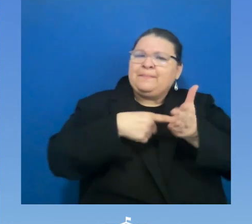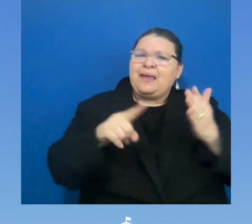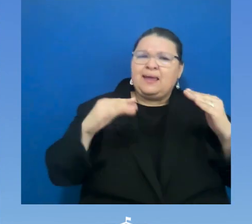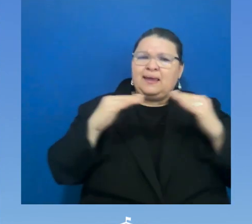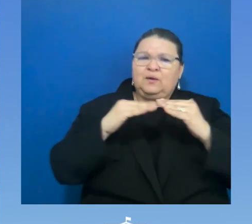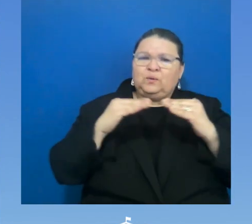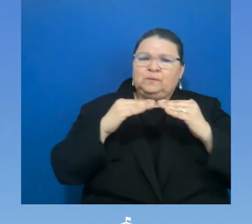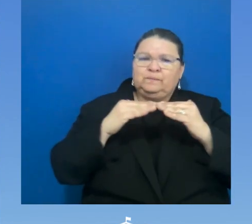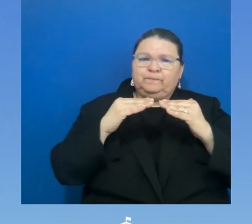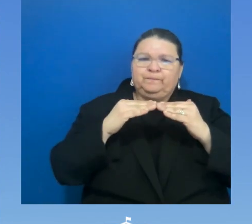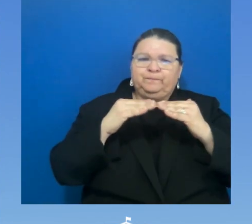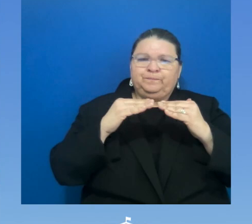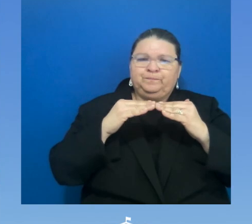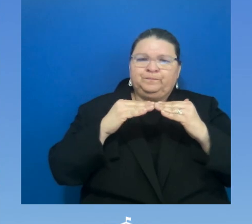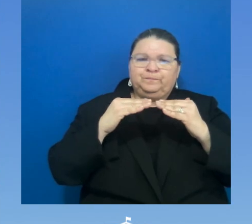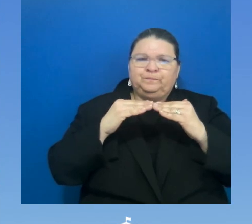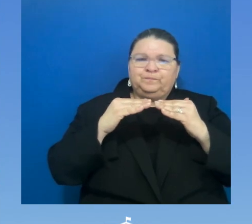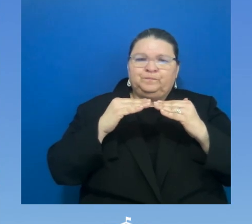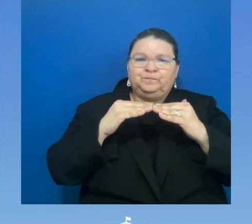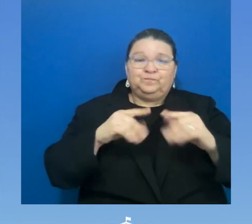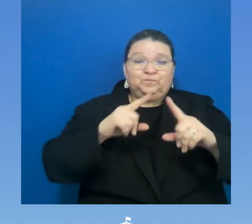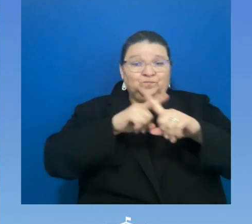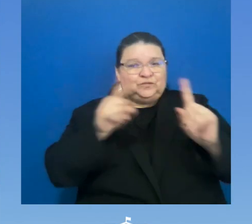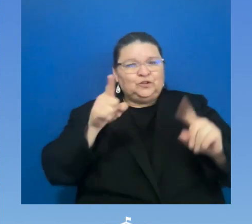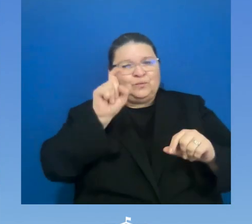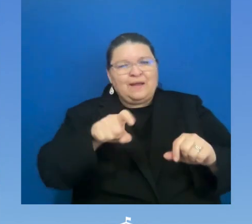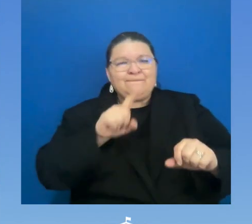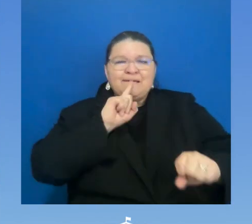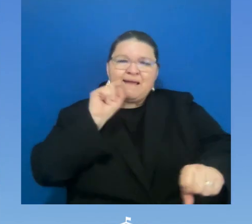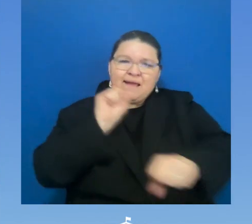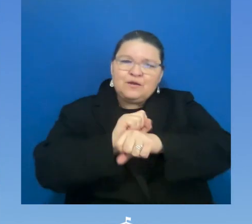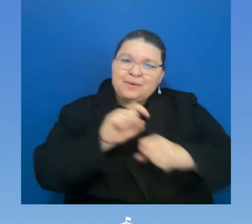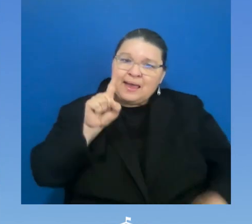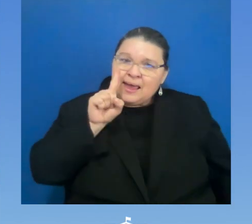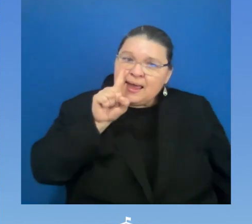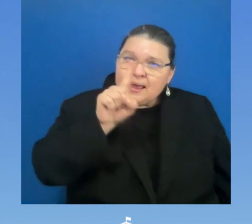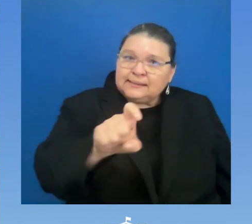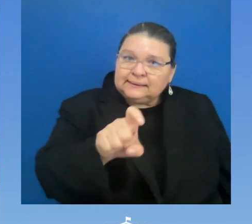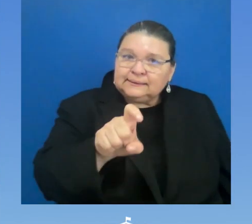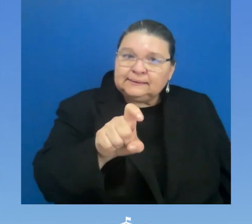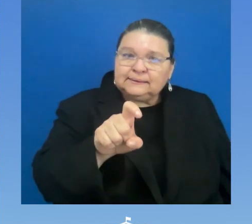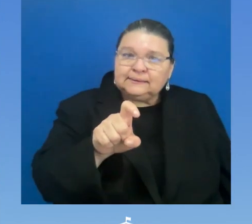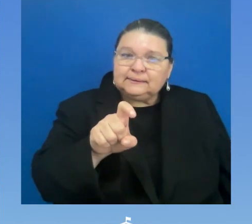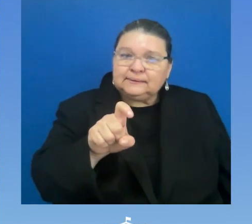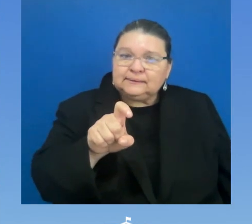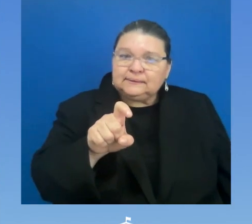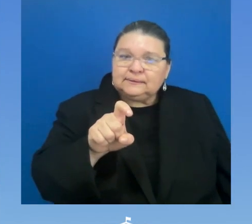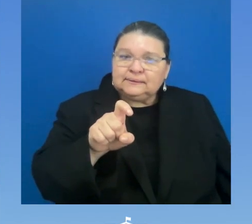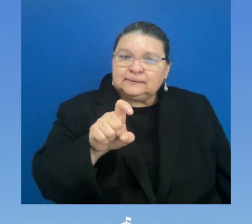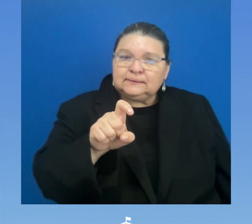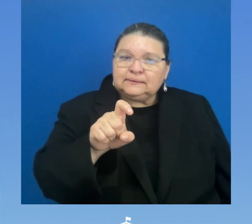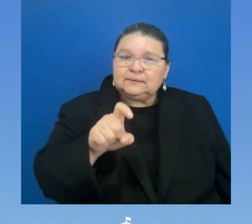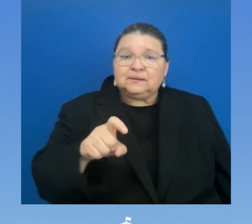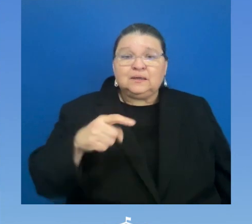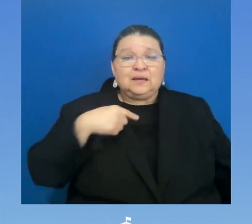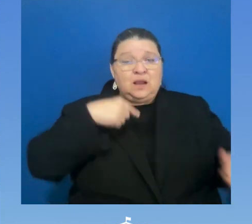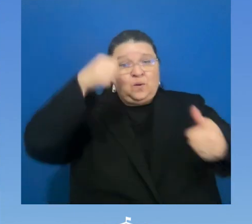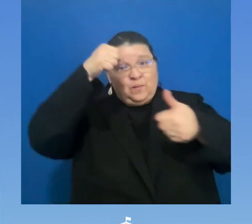I think a lot of CEOs still remain very much afraid. I remember that moment when my executives came to me and said, We want you to ask the question.